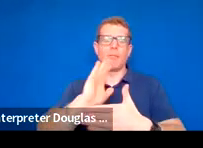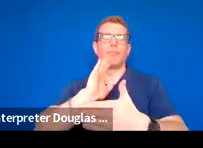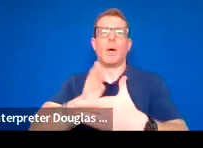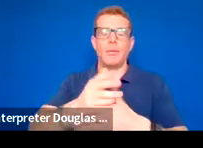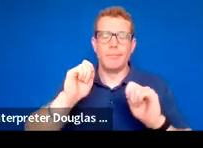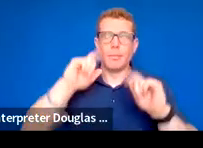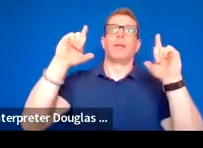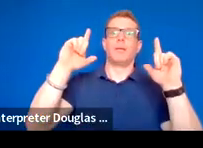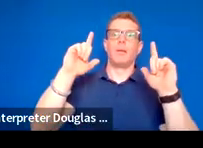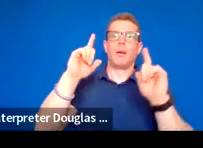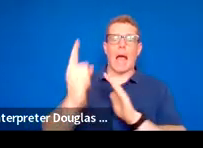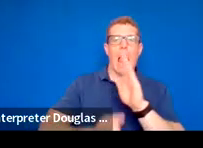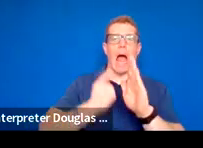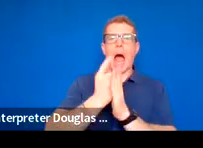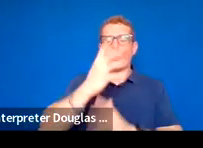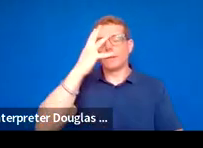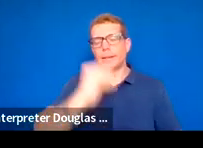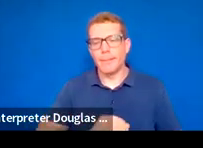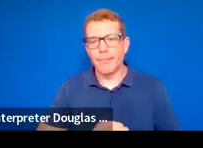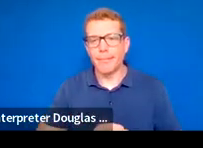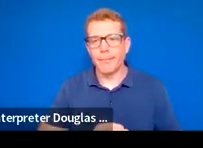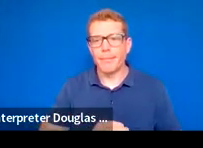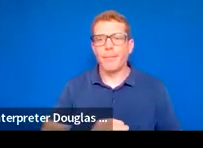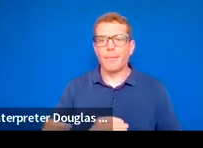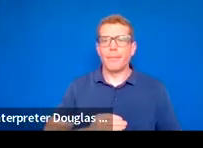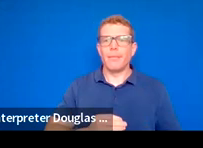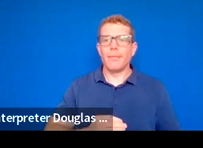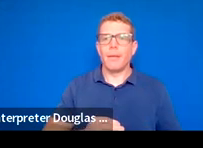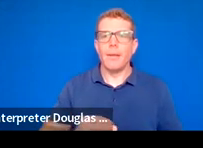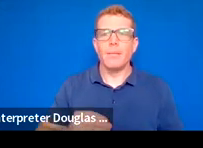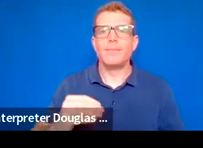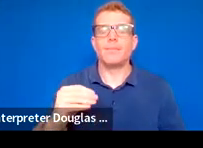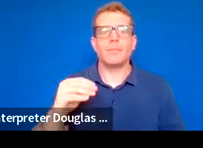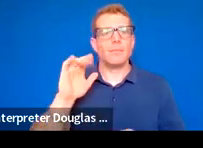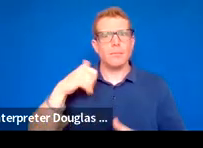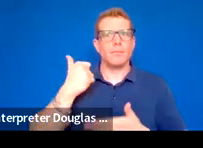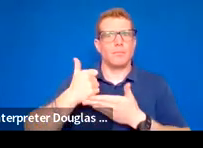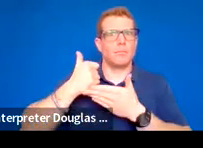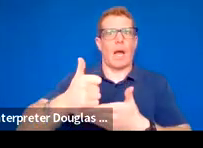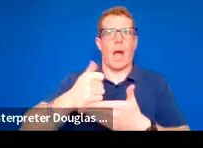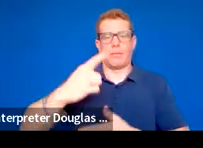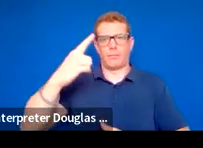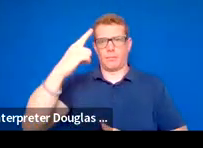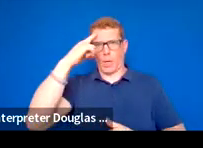This is what gets a brain healthy over time okay if you're having sleep problems.